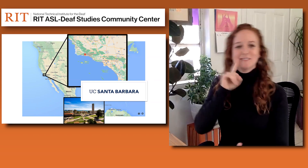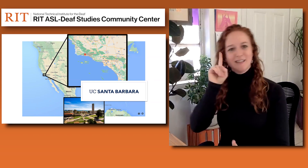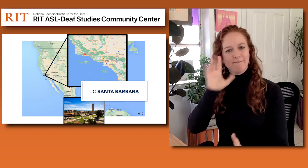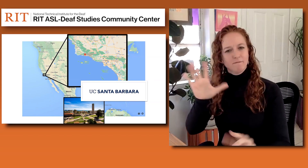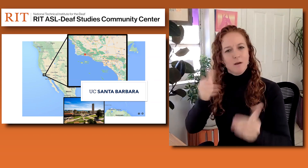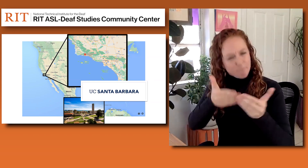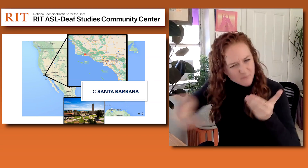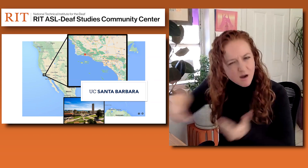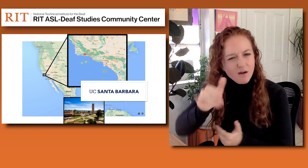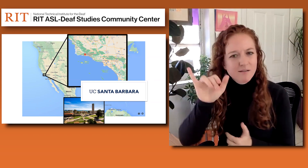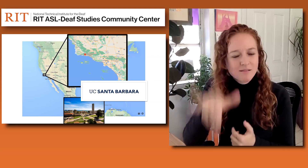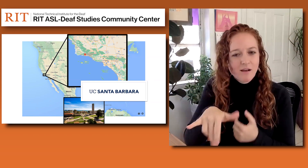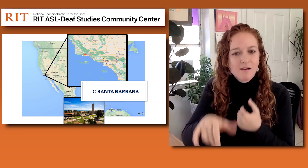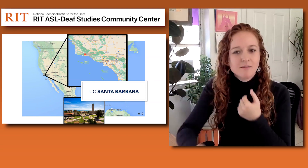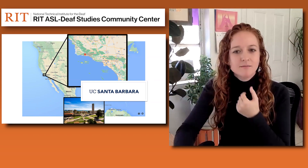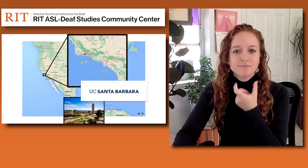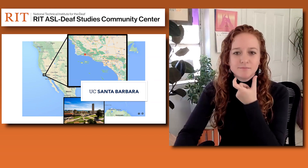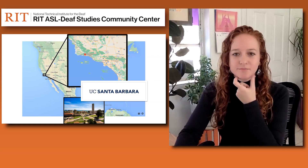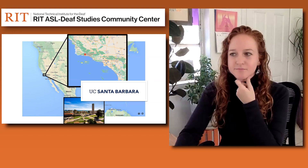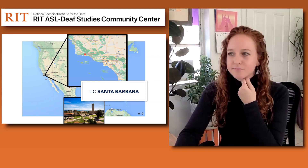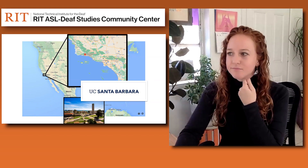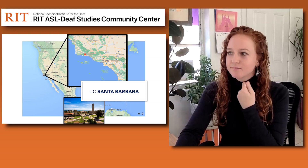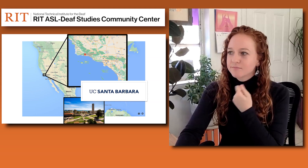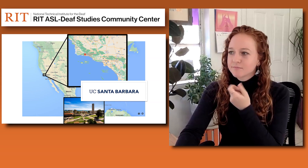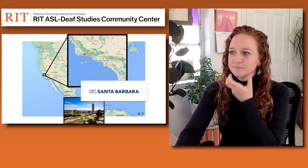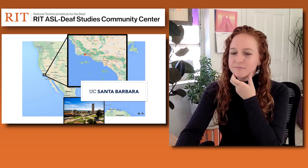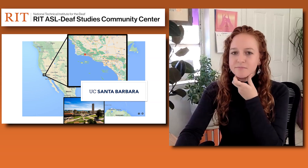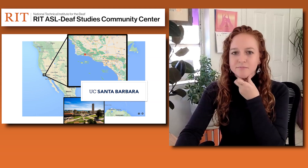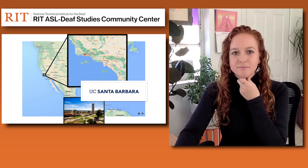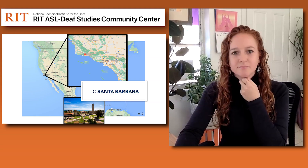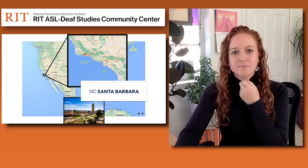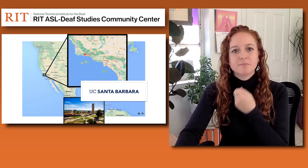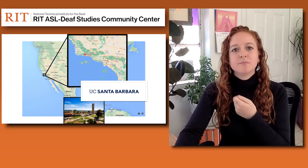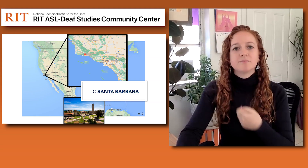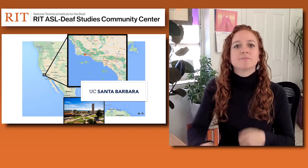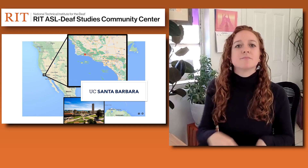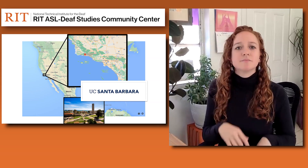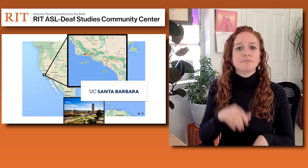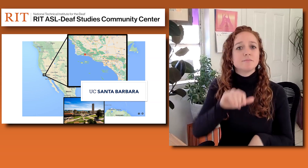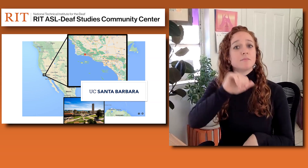it doesn't matter if we're hearing or deaf. We've moved beyond that. We're communicating as scientists.